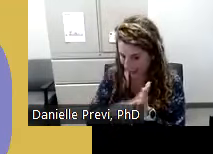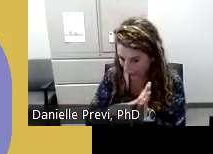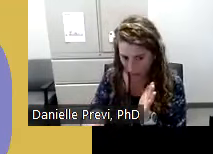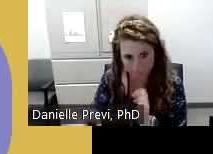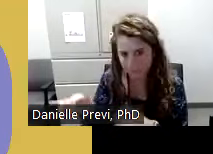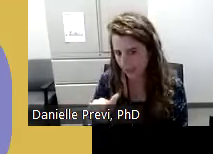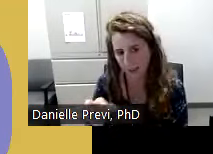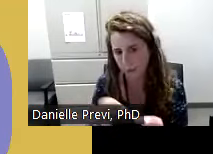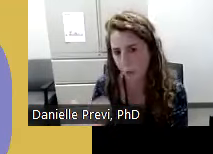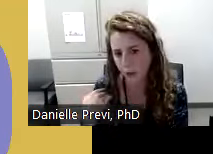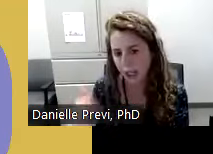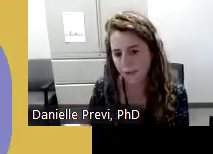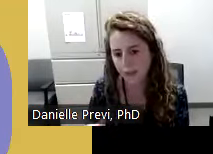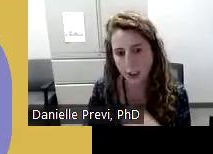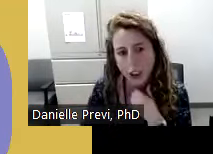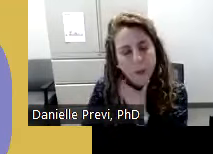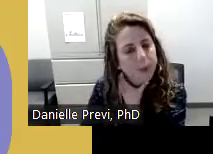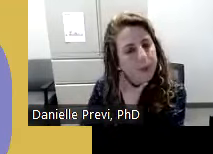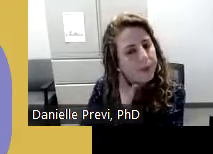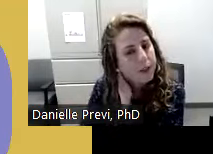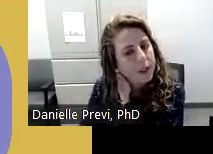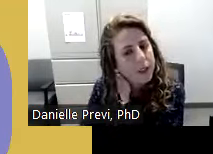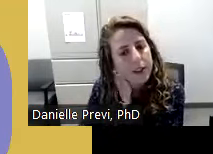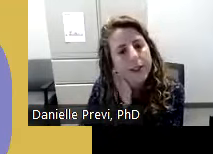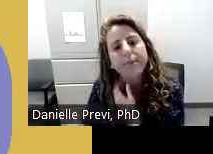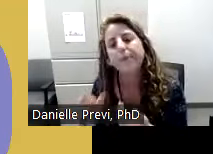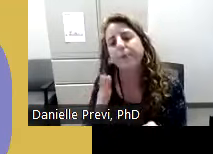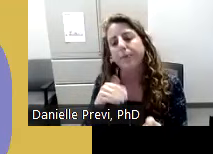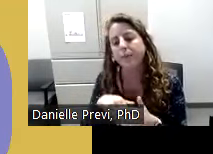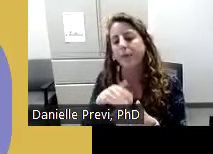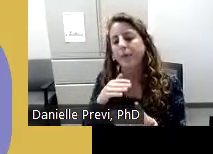Just as psychologists have licenses and certifications, interpreters have in kind.